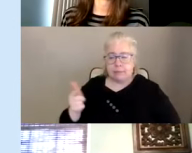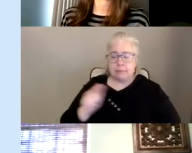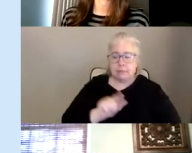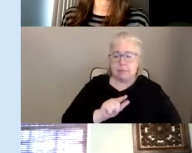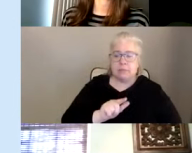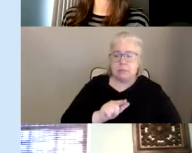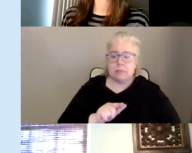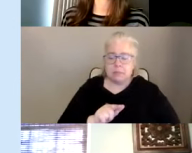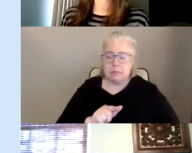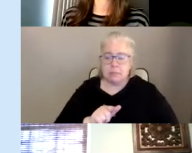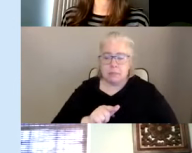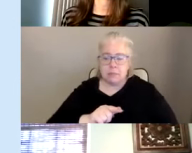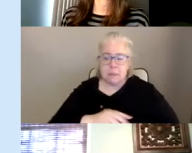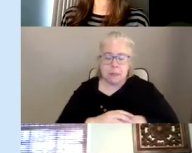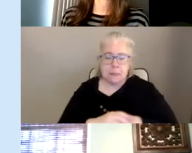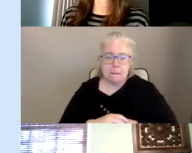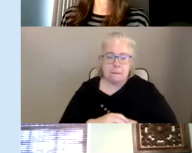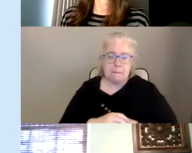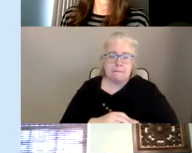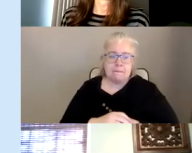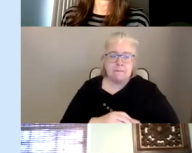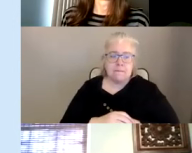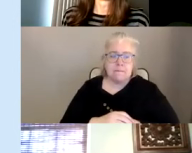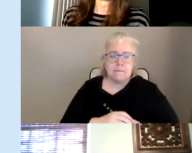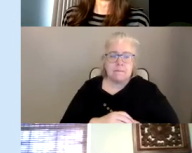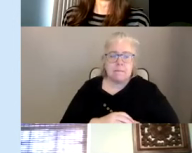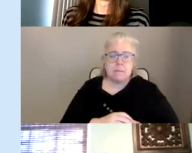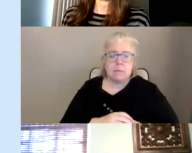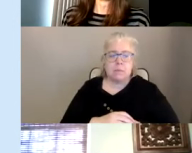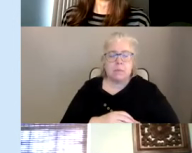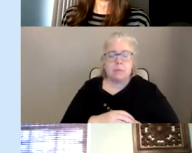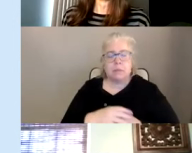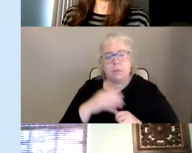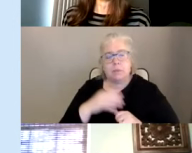in between in the other language. So what we're going to do